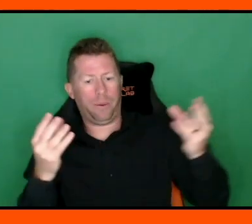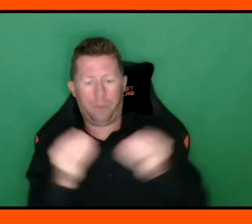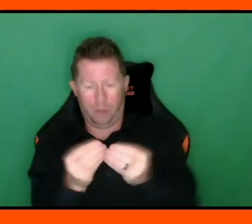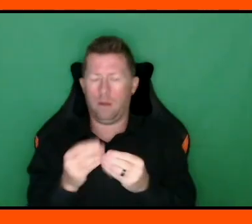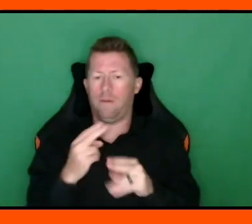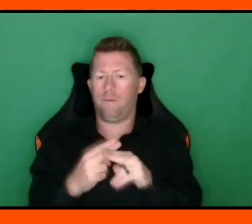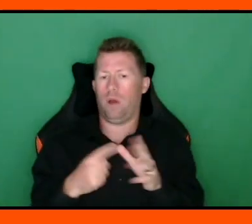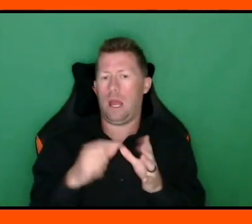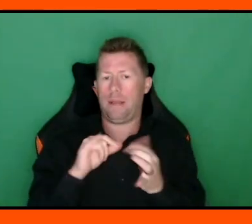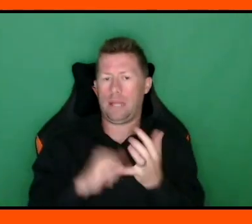to informing decisions.